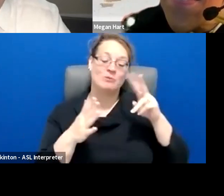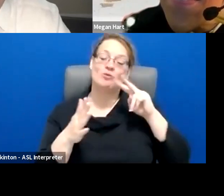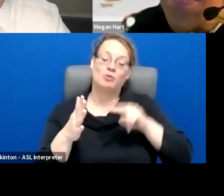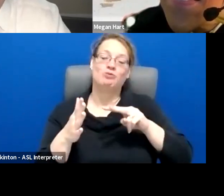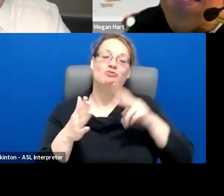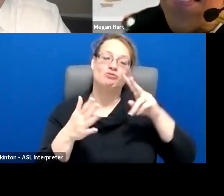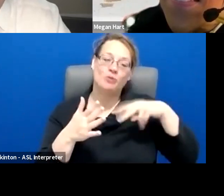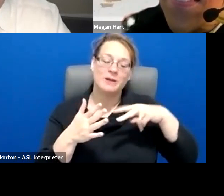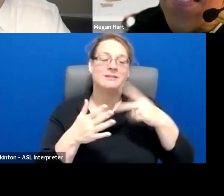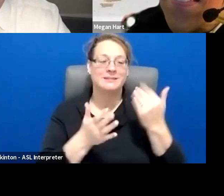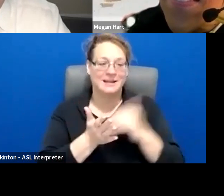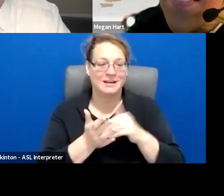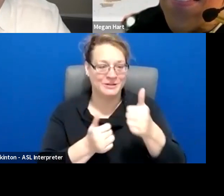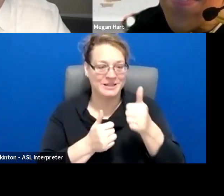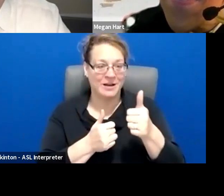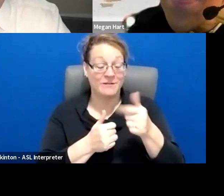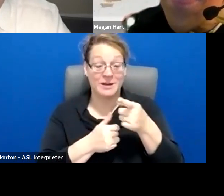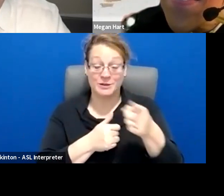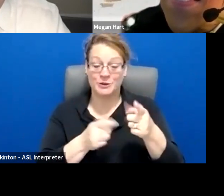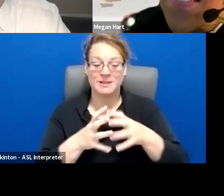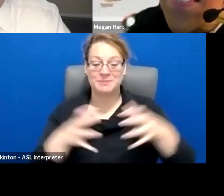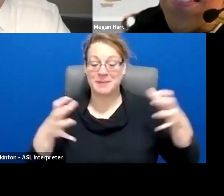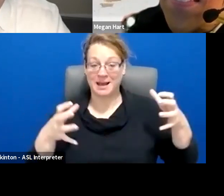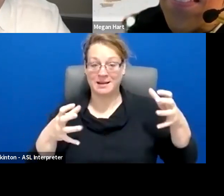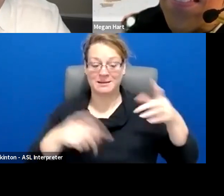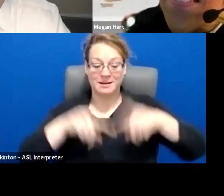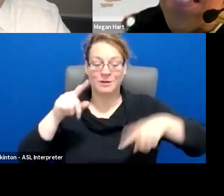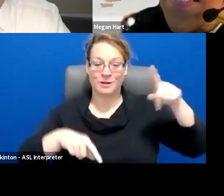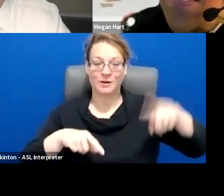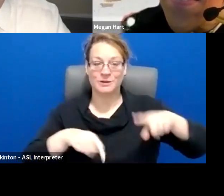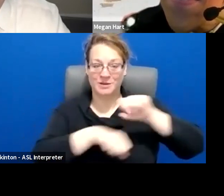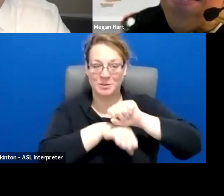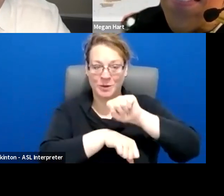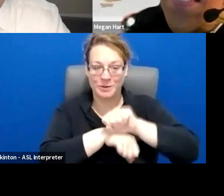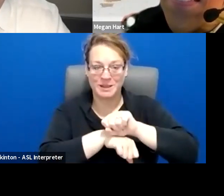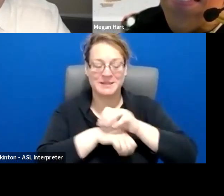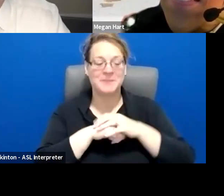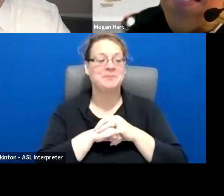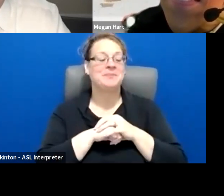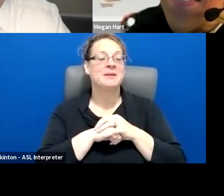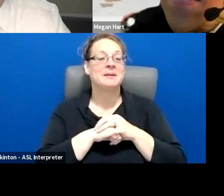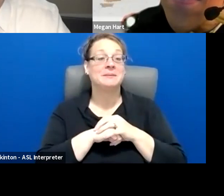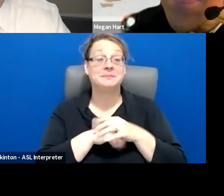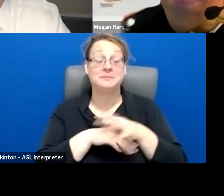I hope you will share with your colleagues and revisit it yourself